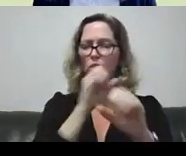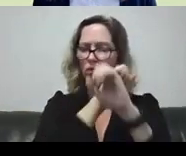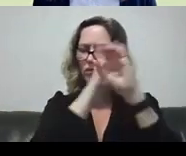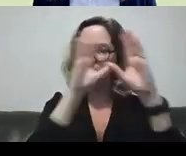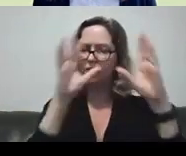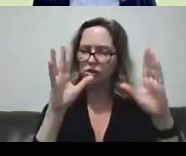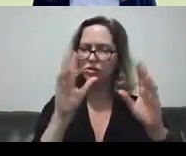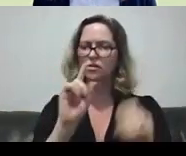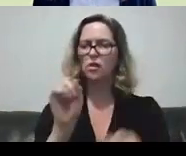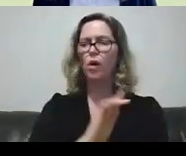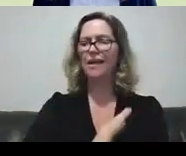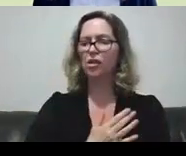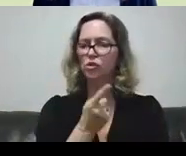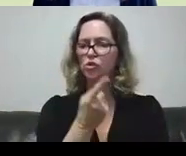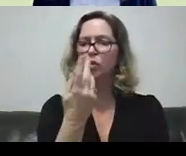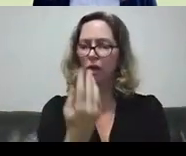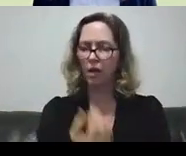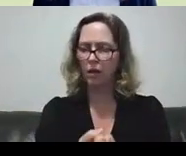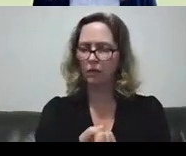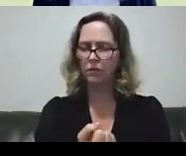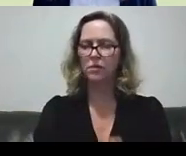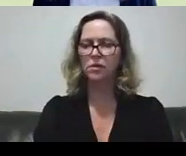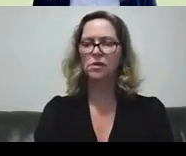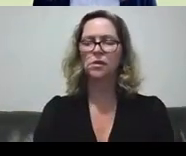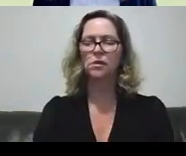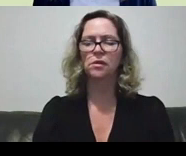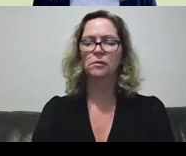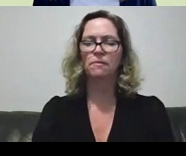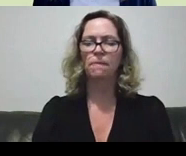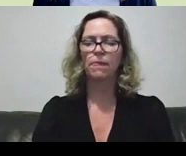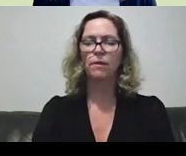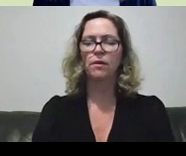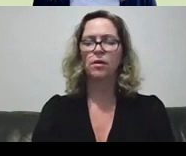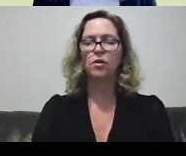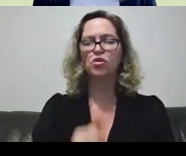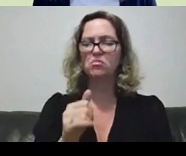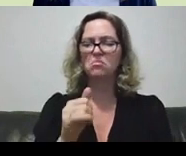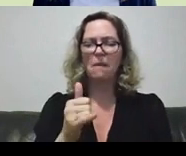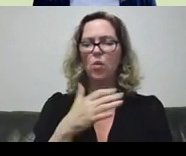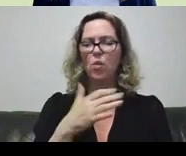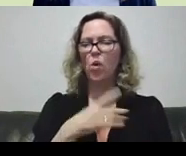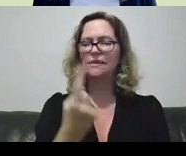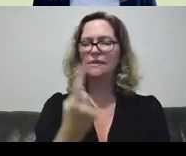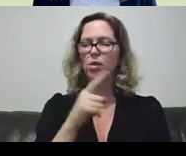interests because you may wish to um find a like-minded support person and